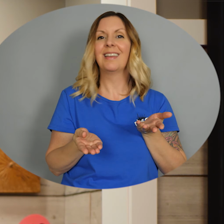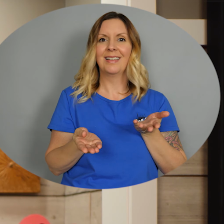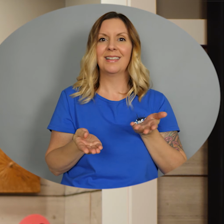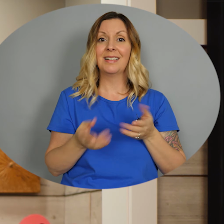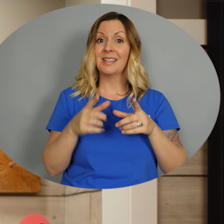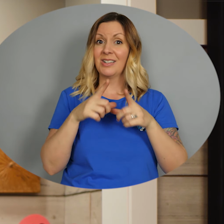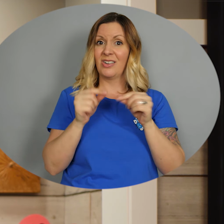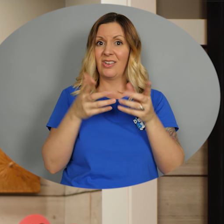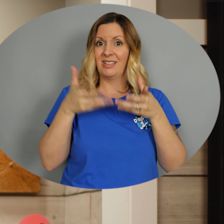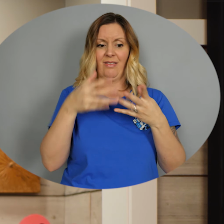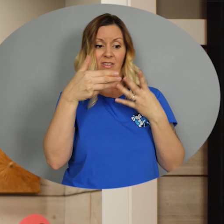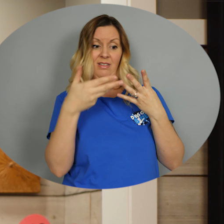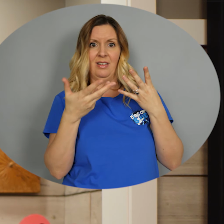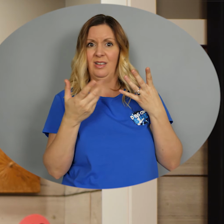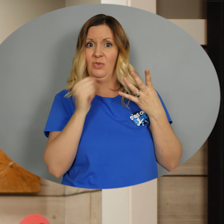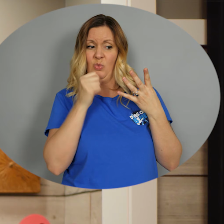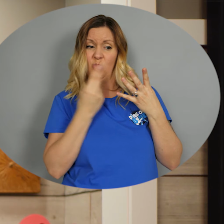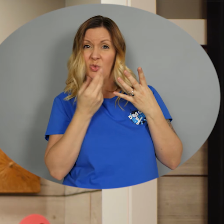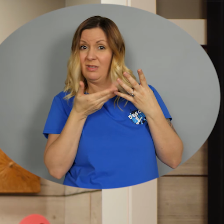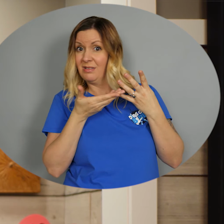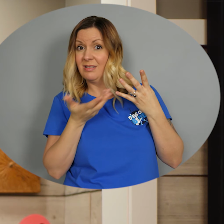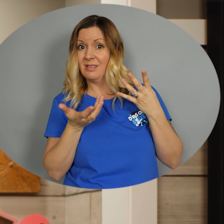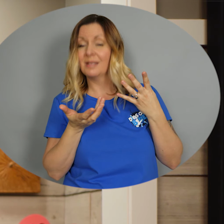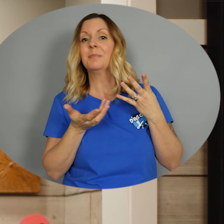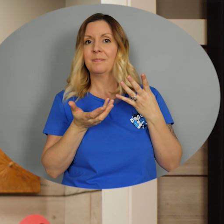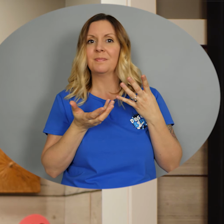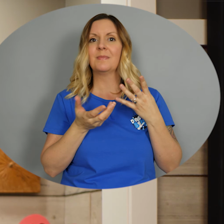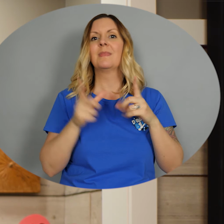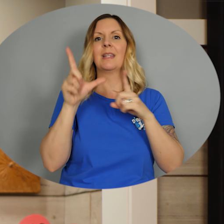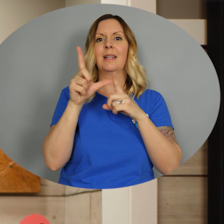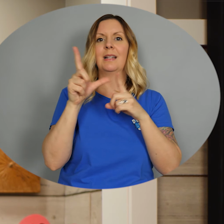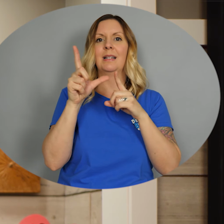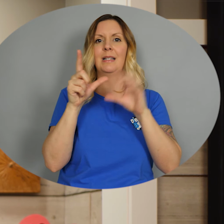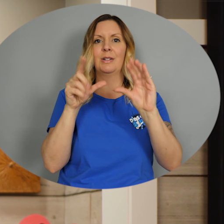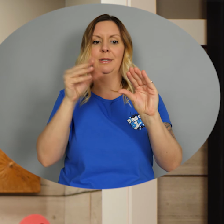face up onto the table. Any cards the player was holding that they didn’t use in their